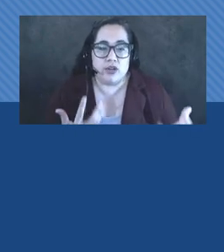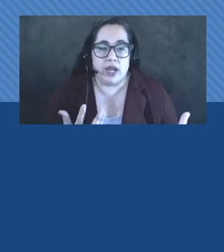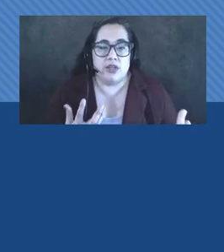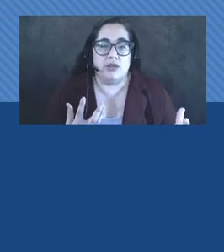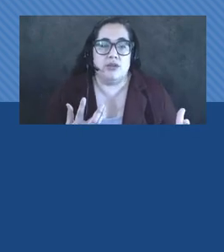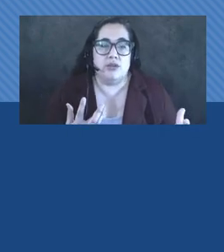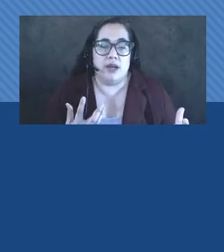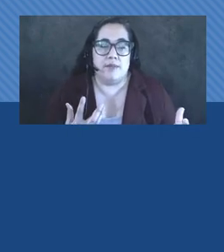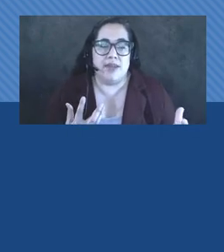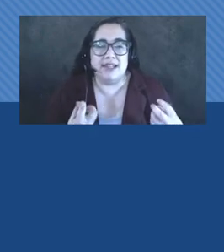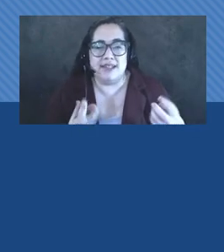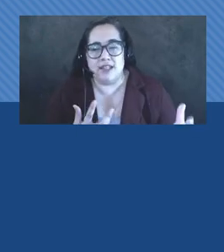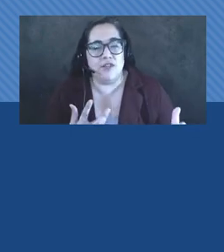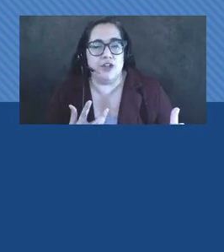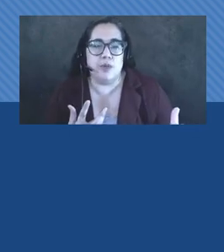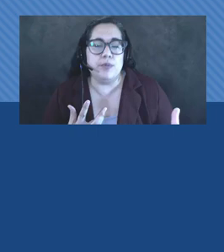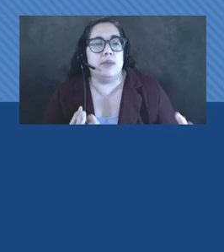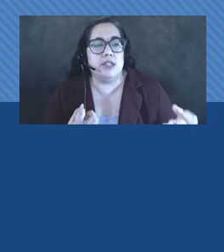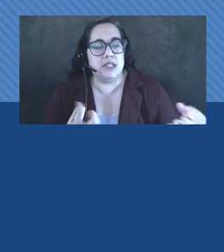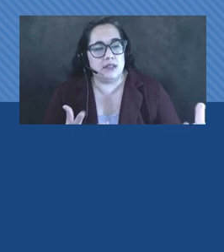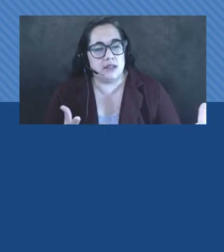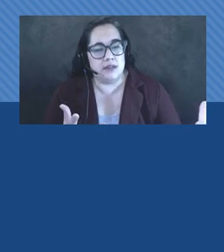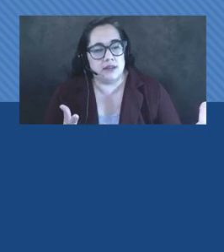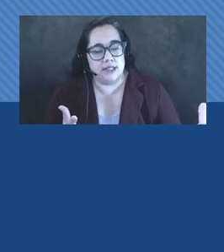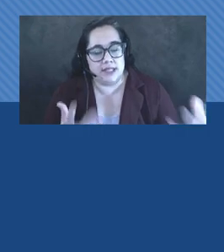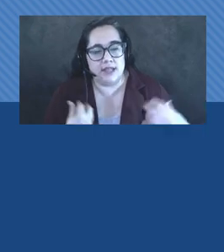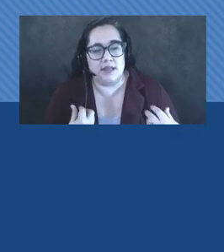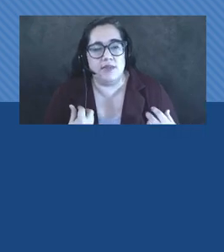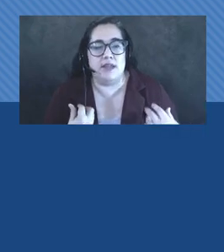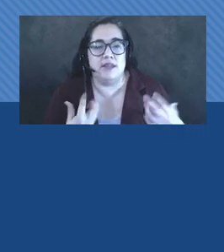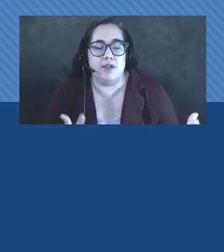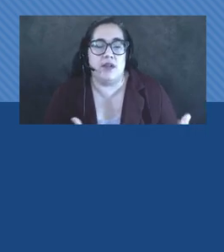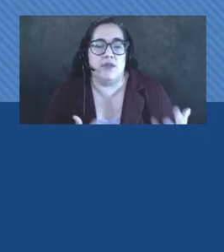trying to.. and it's not just for interpreting. But just seeing something in a different language